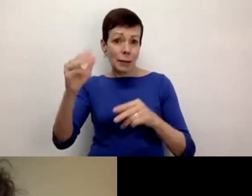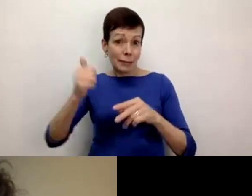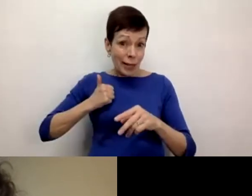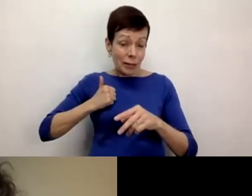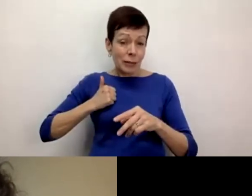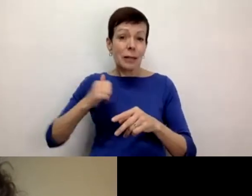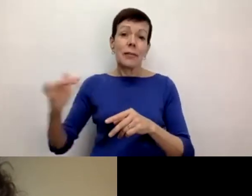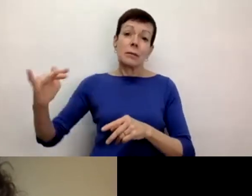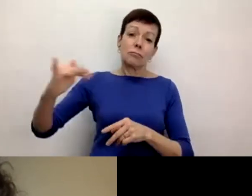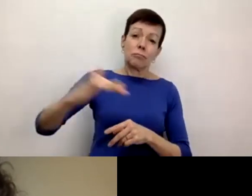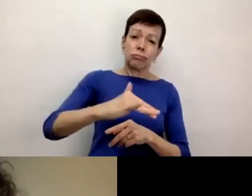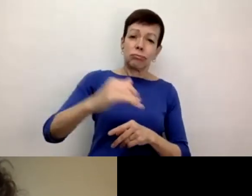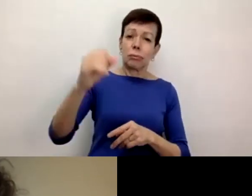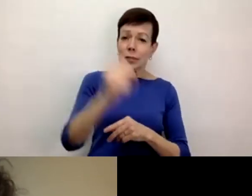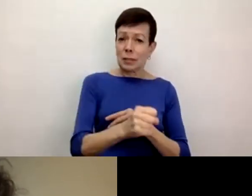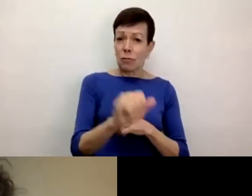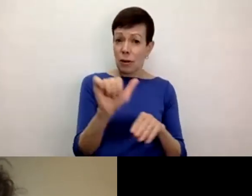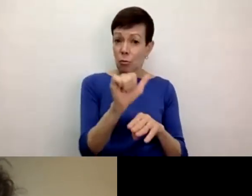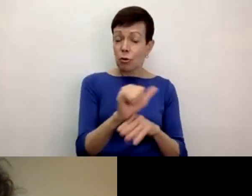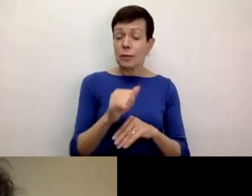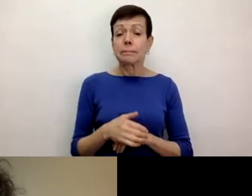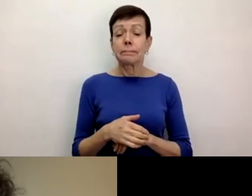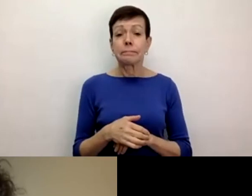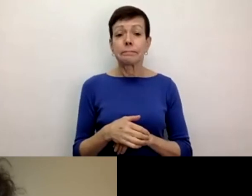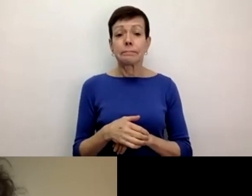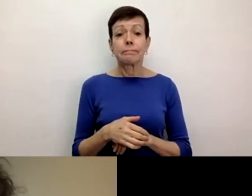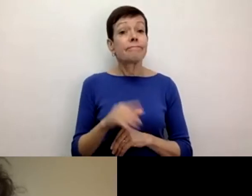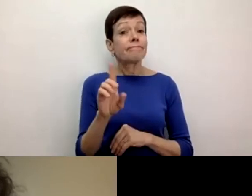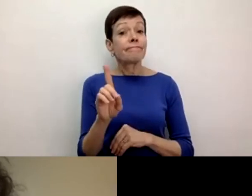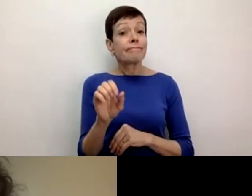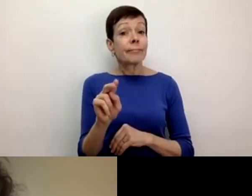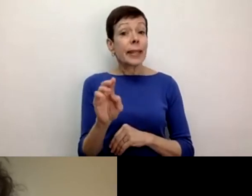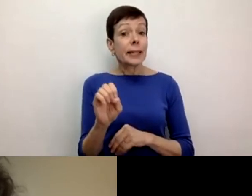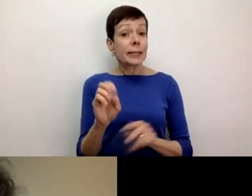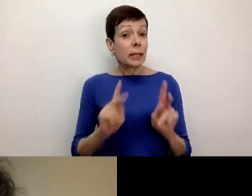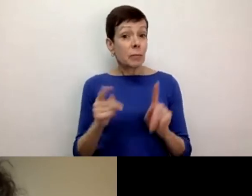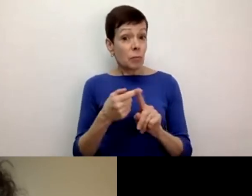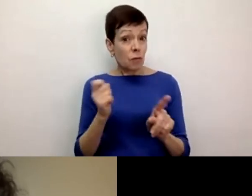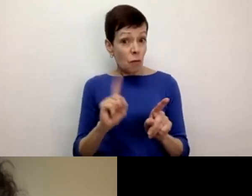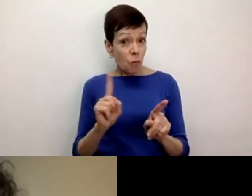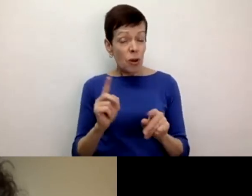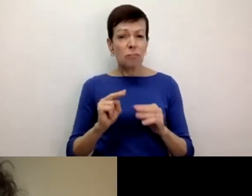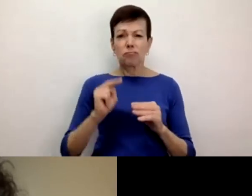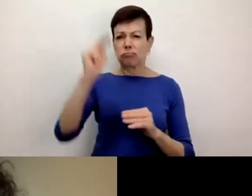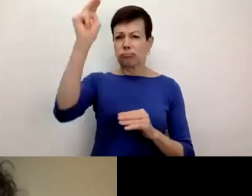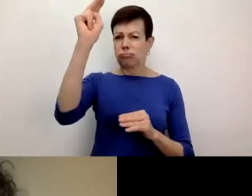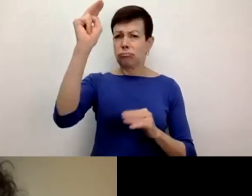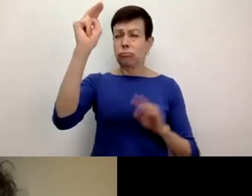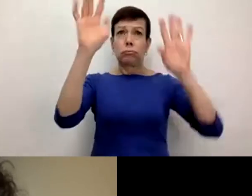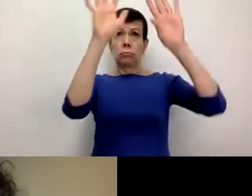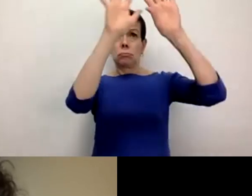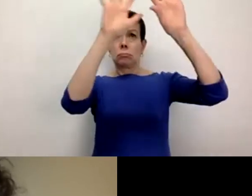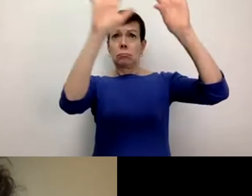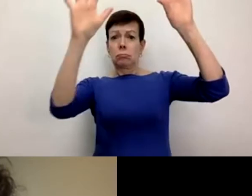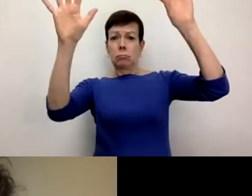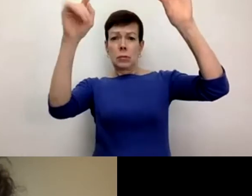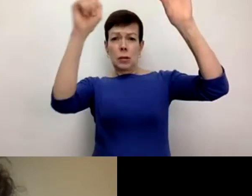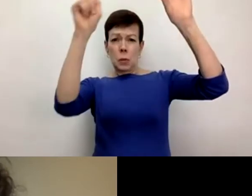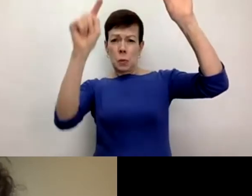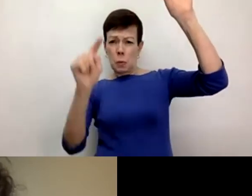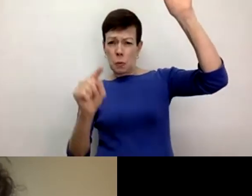And the Dene people are far up north and go all the way down to Arizona, New Mexico.